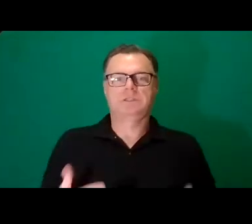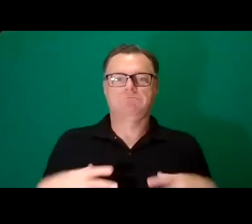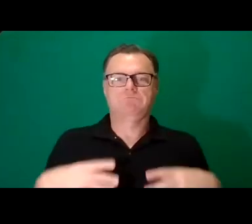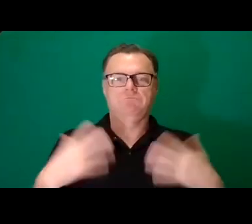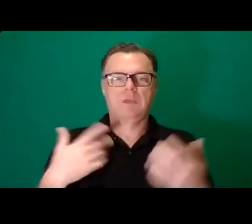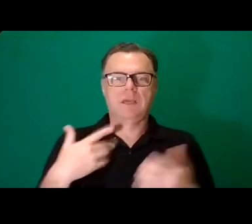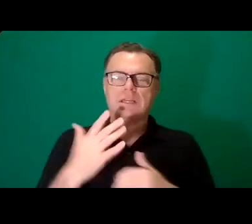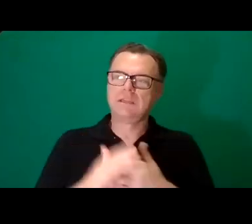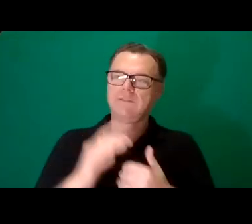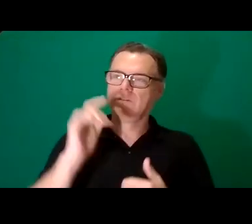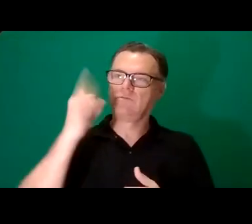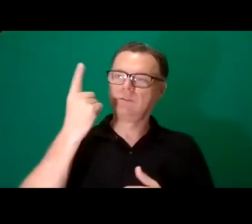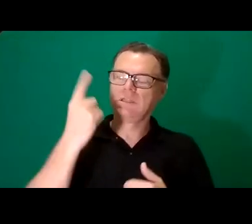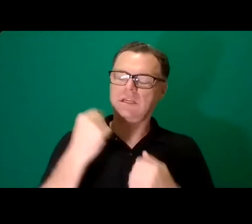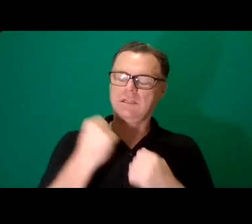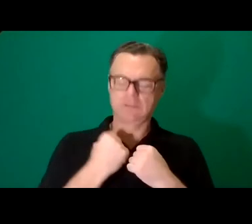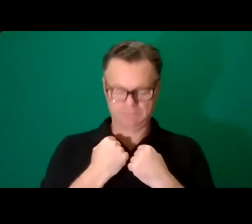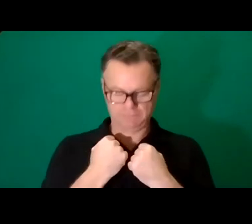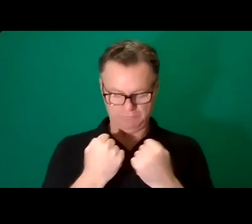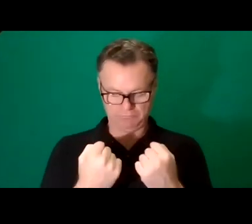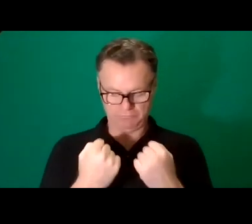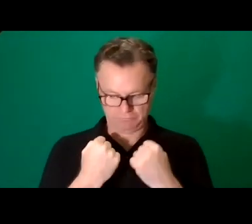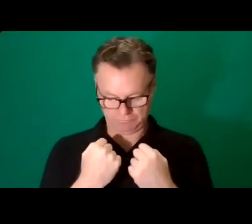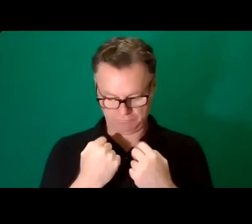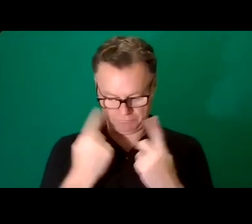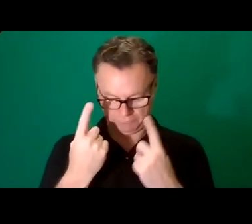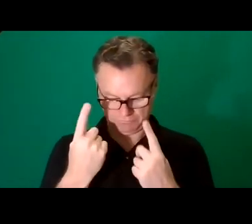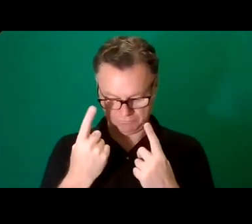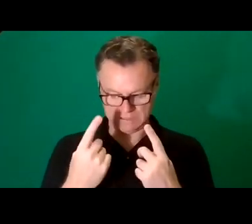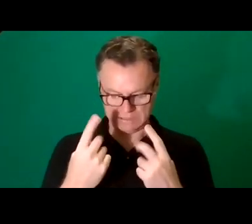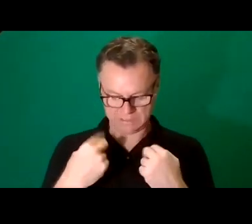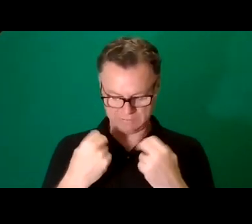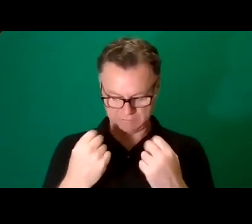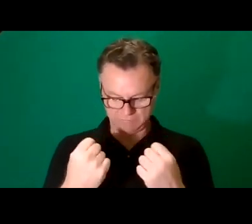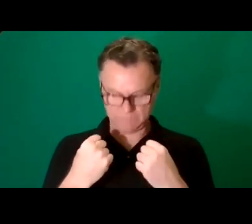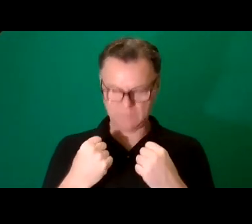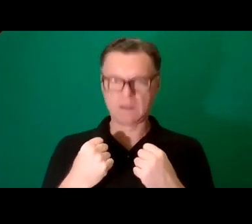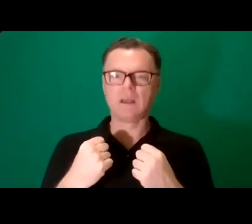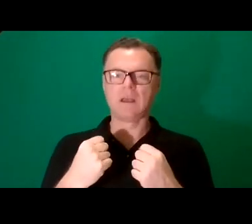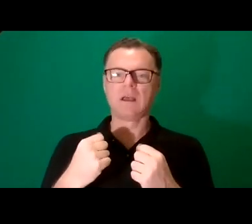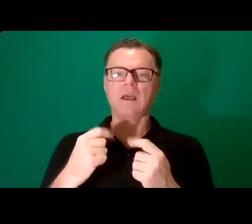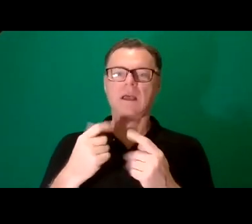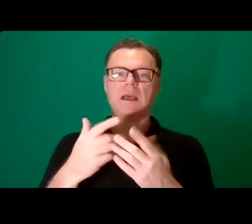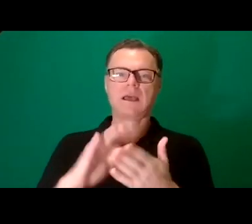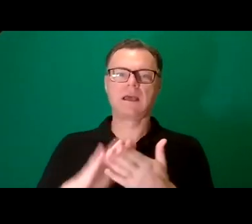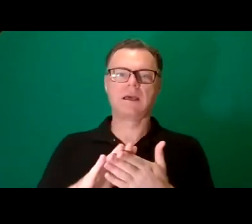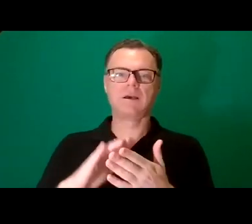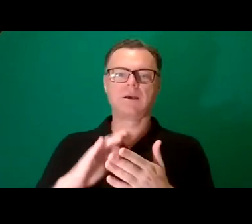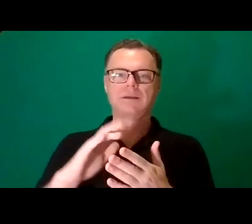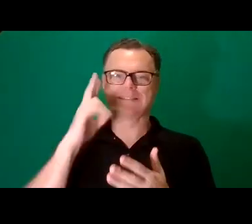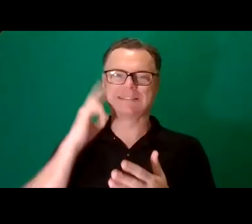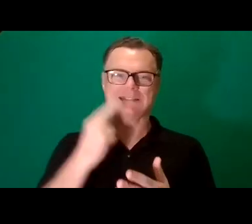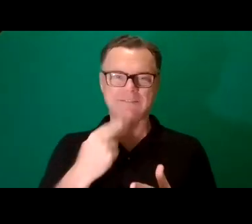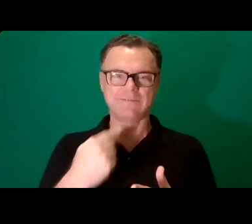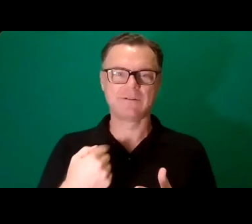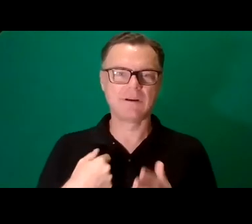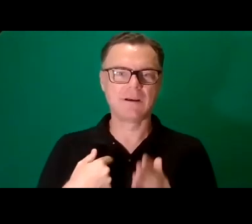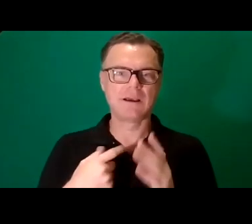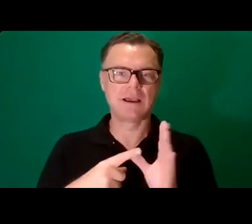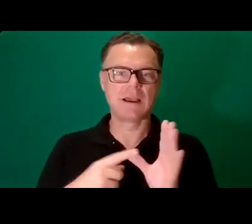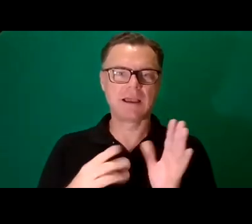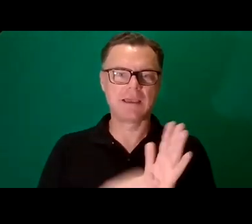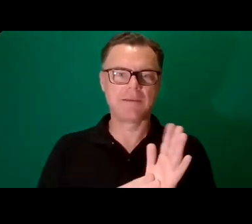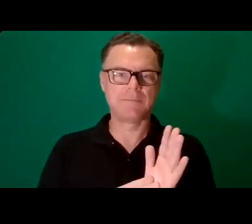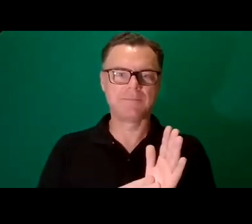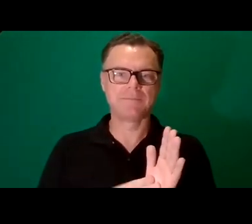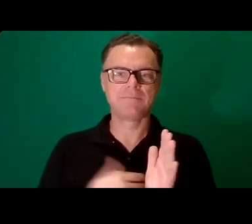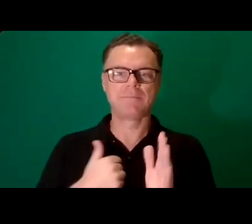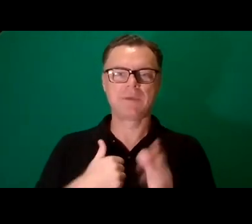really realize or reckon how deaf I am in personality and attitude